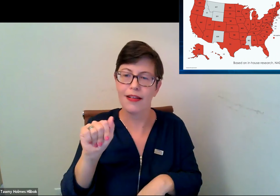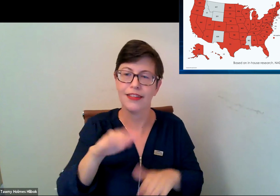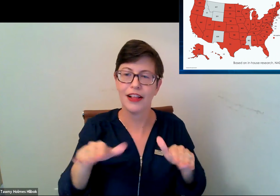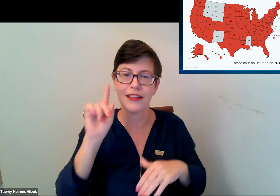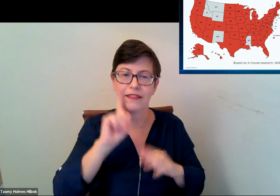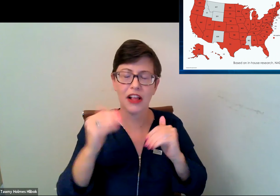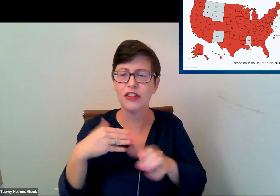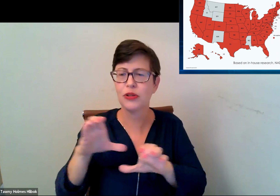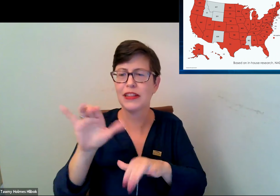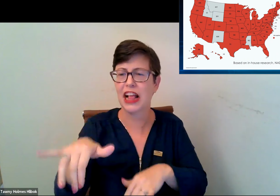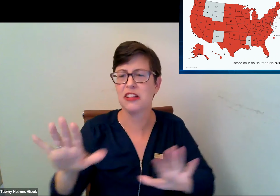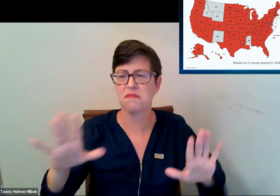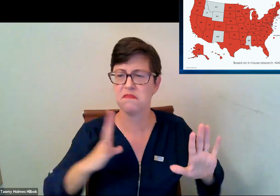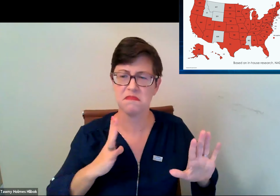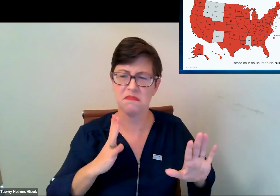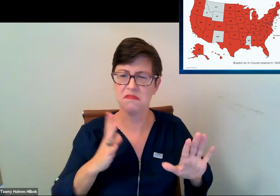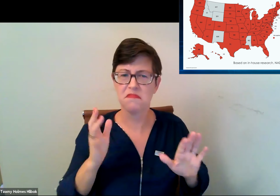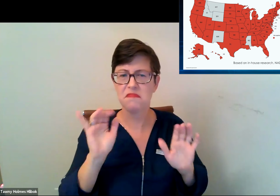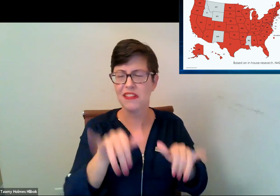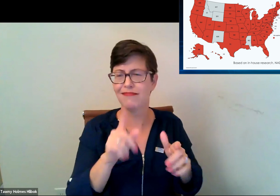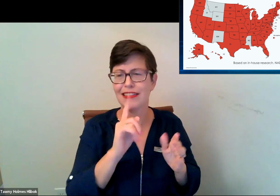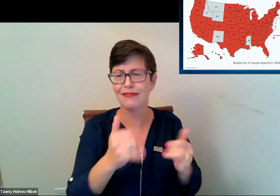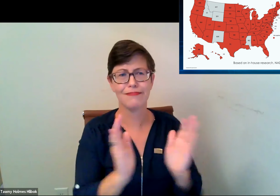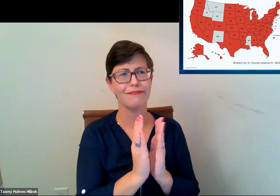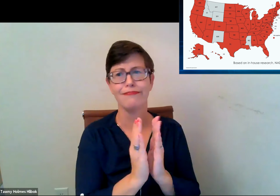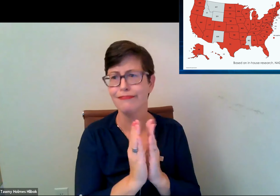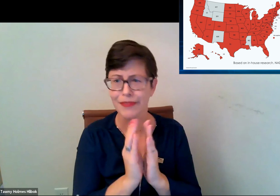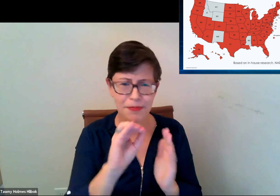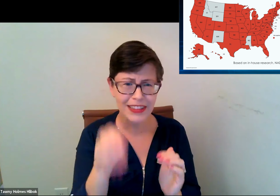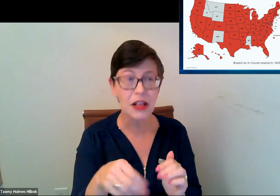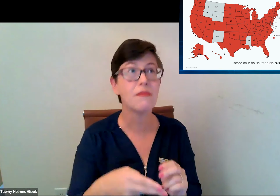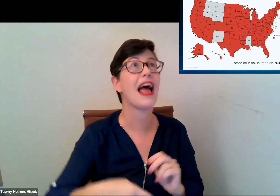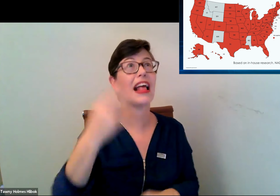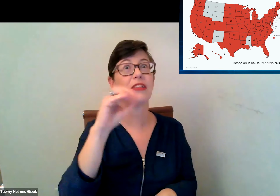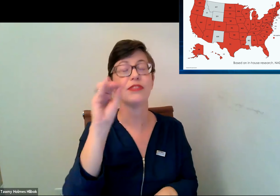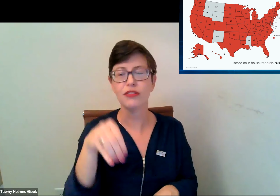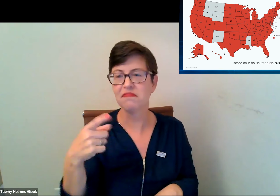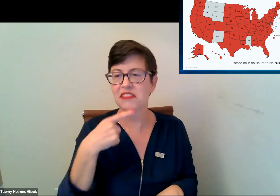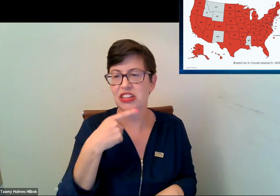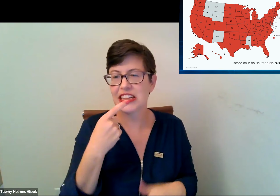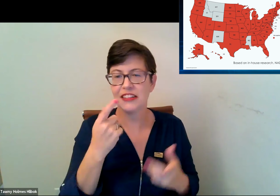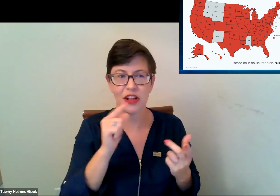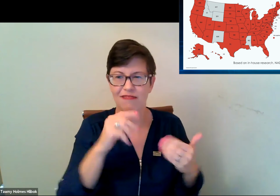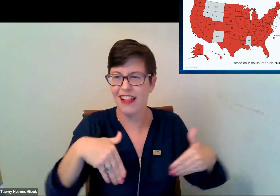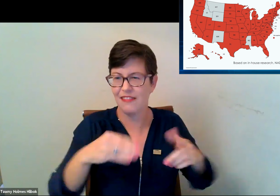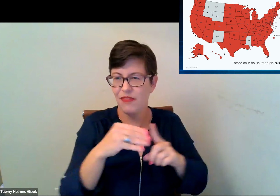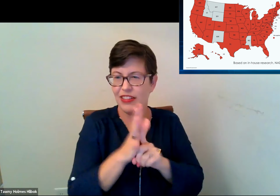As a class of course, we also had coders who were also able to benefit from that, but of course that's a small number of our population